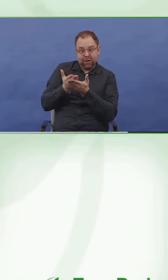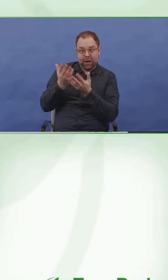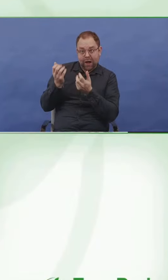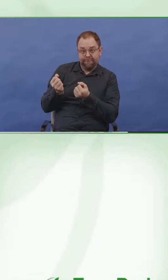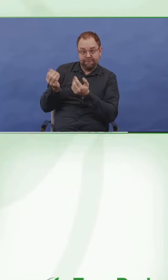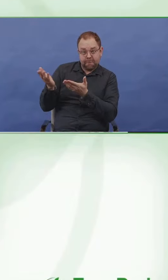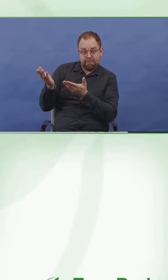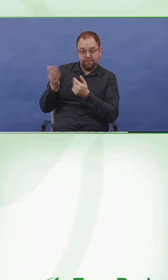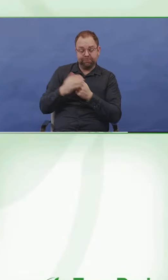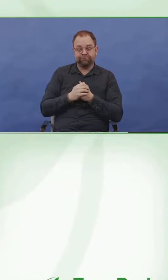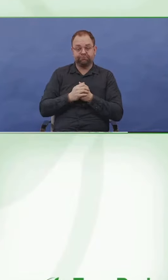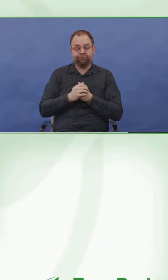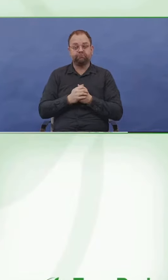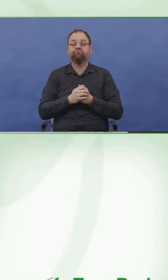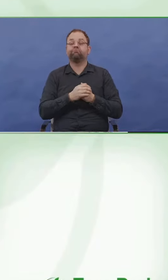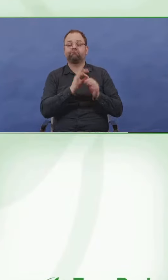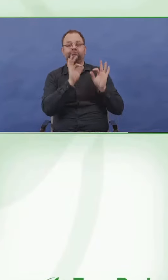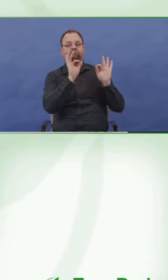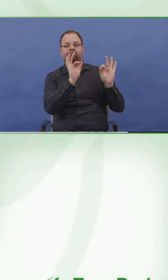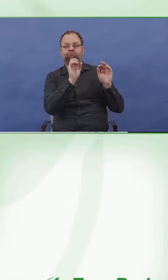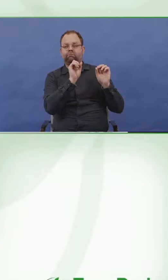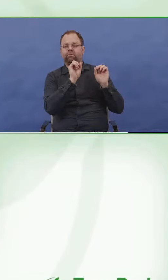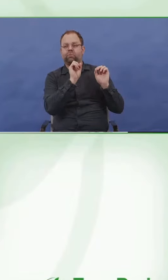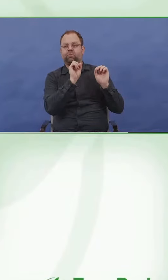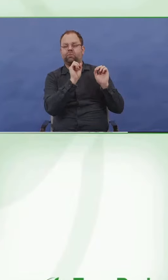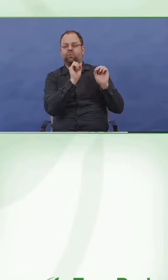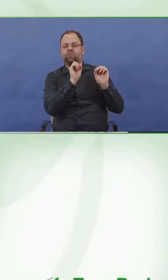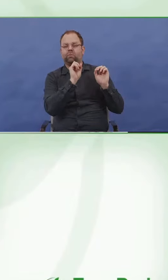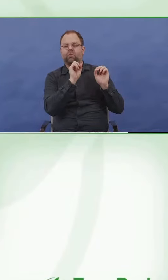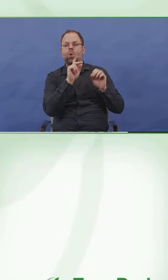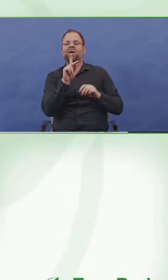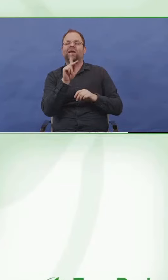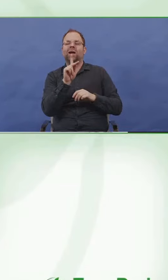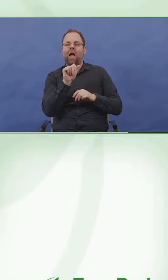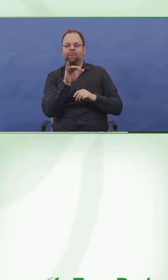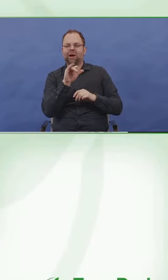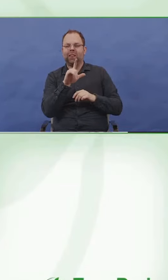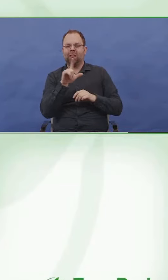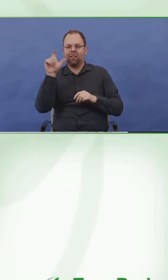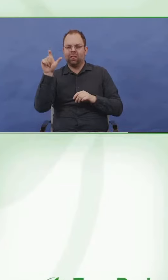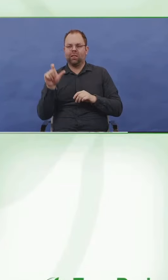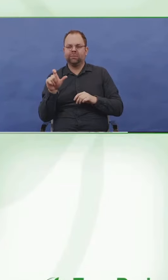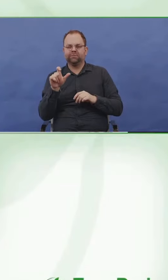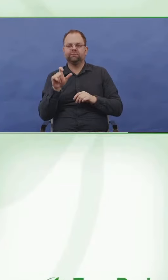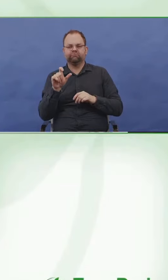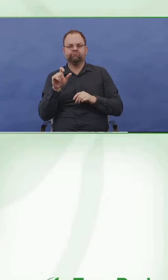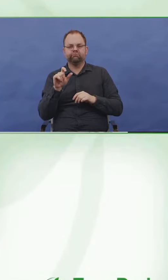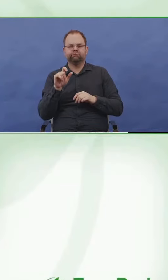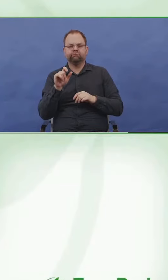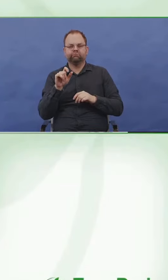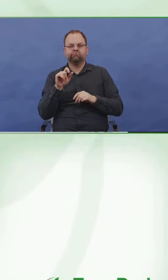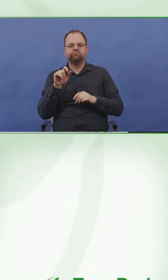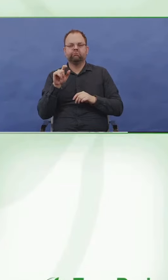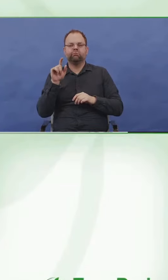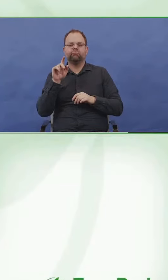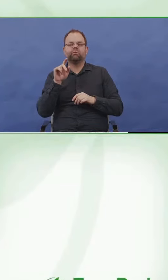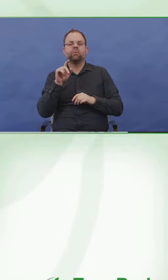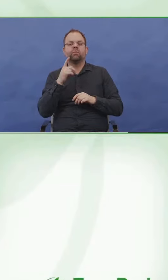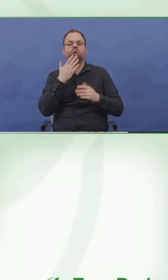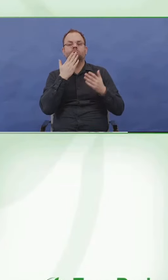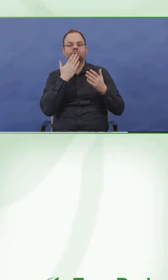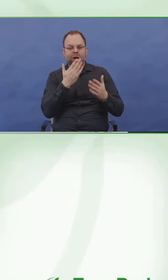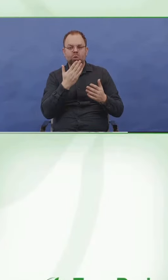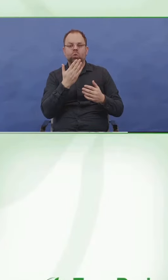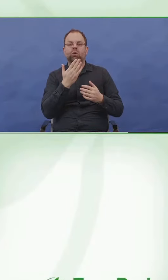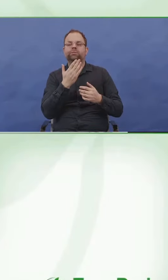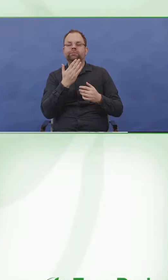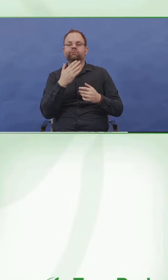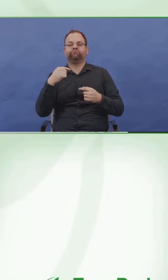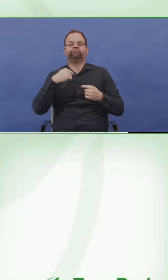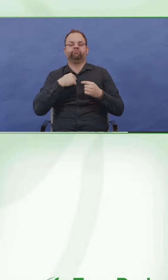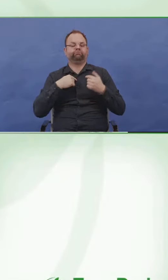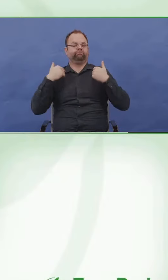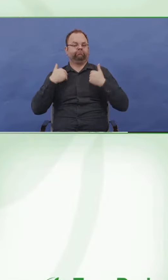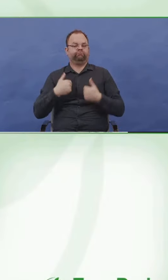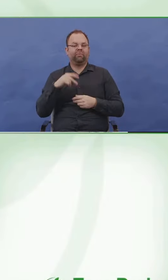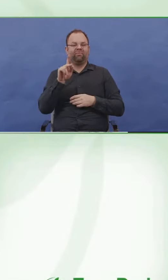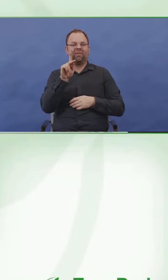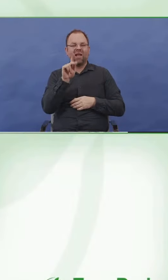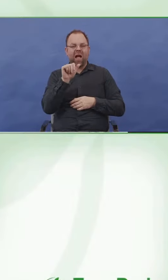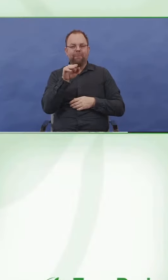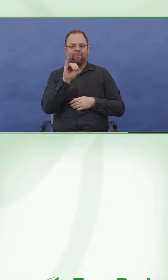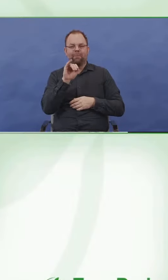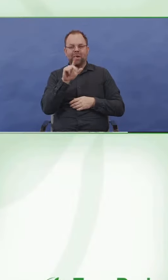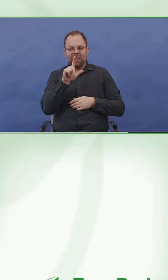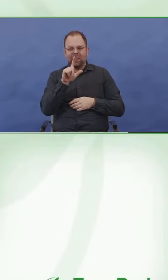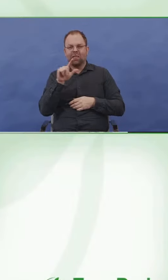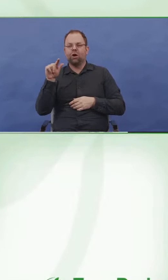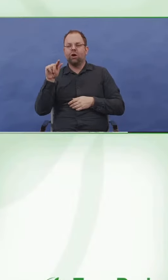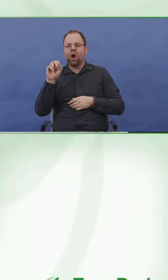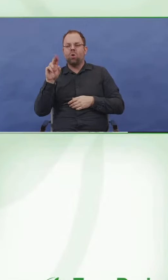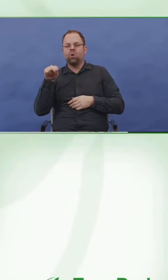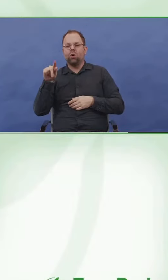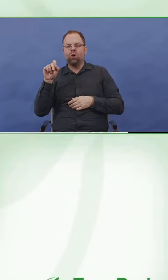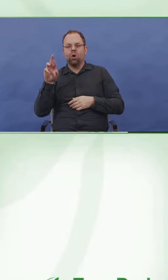I worked for the - sorry for my quick speech.